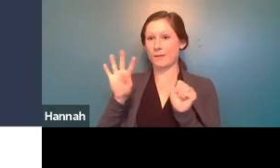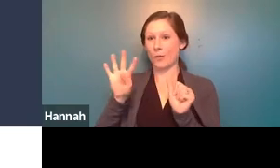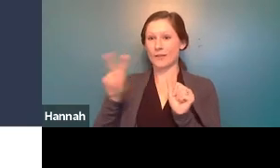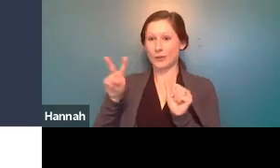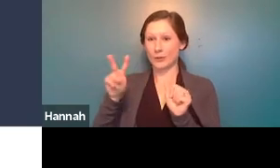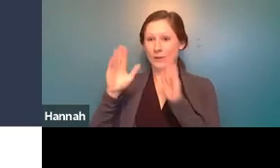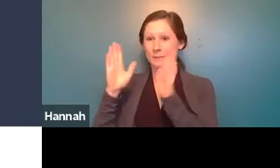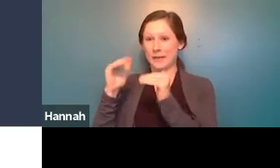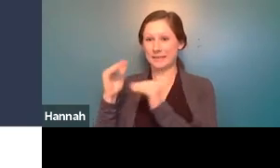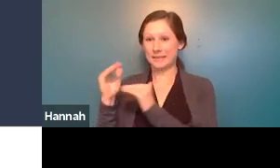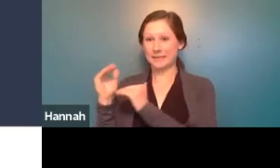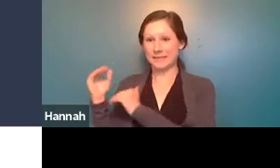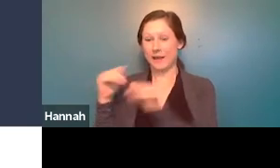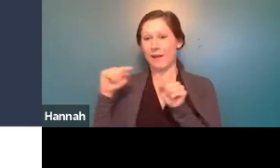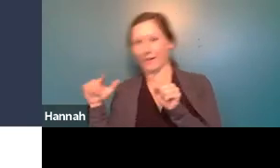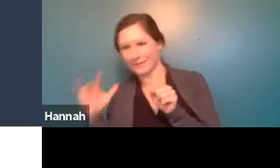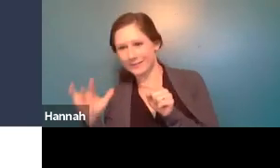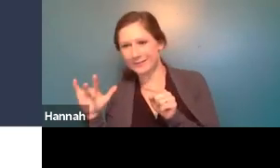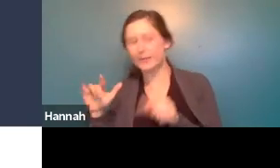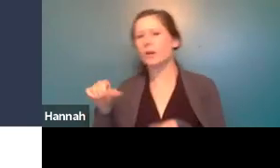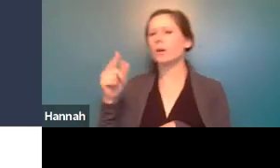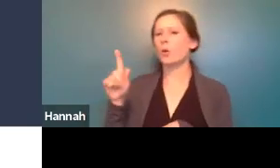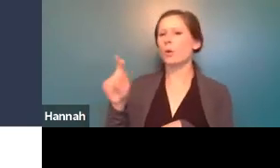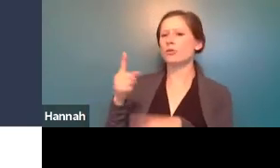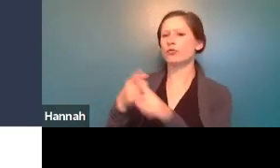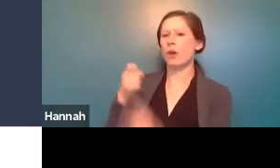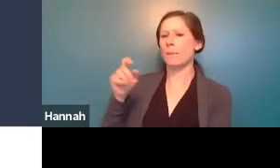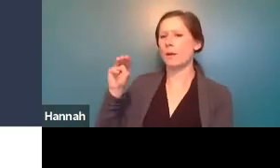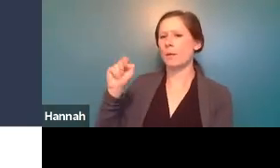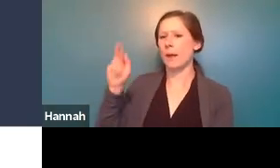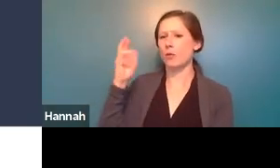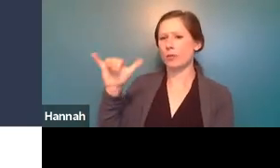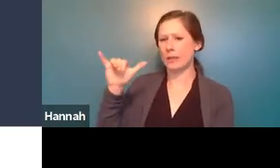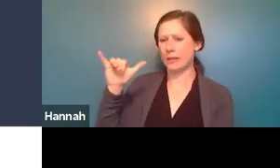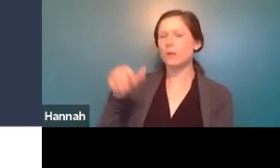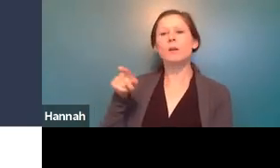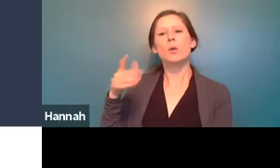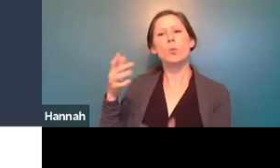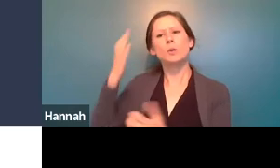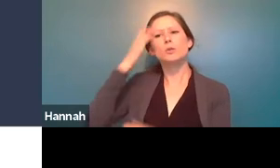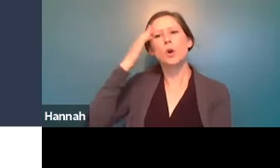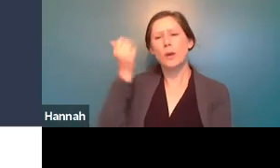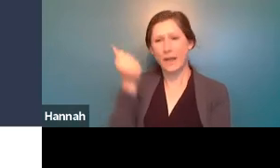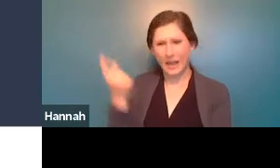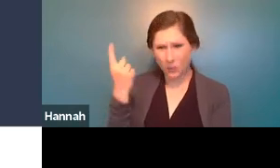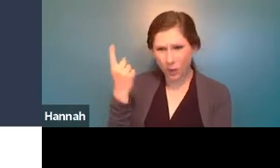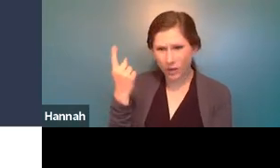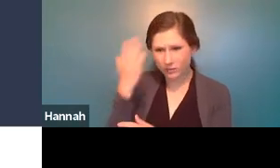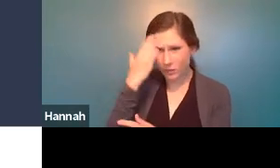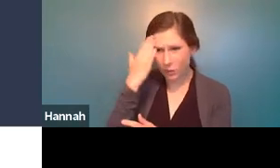more question that just came in from Mary Pat. She'd like to know if anyone knows if there are any zoos open around the